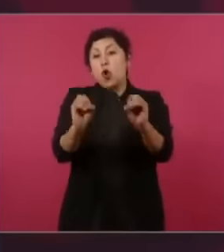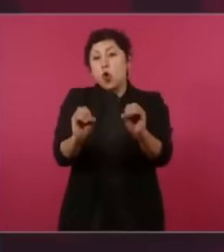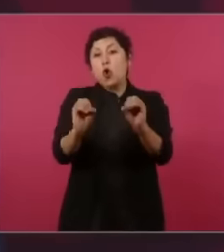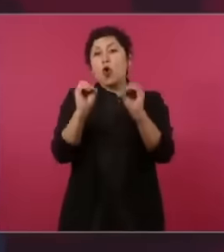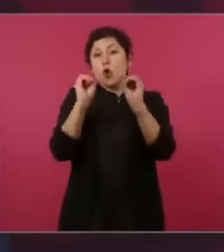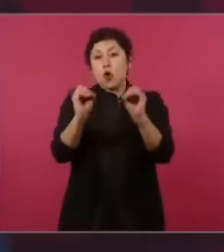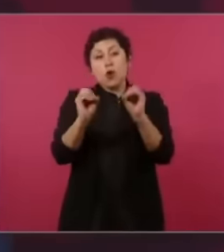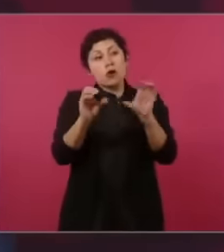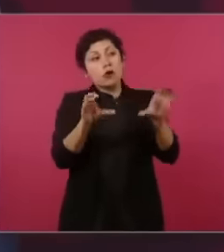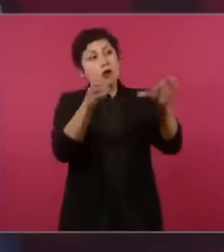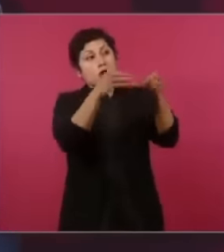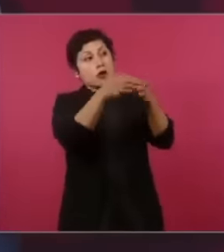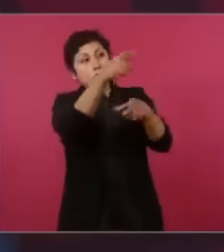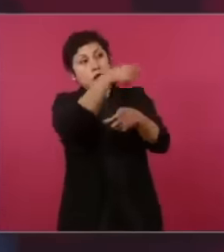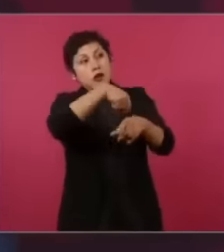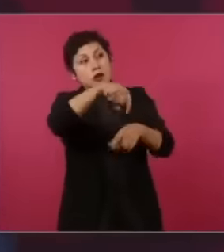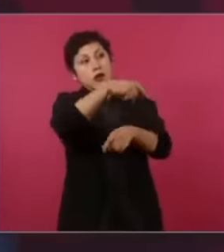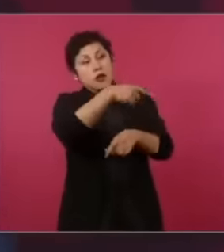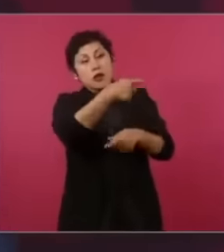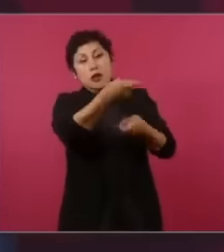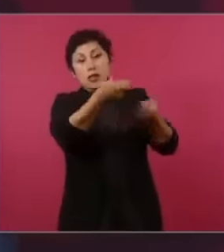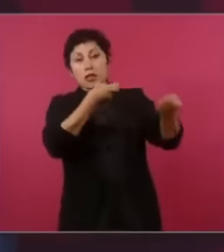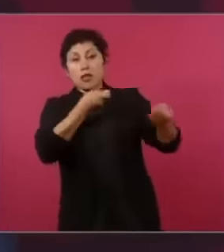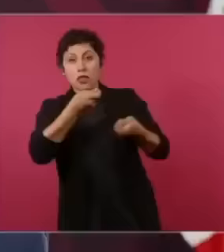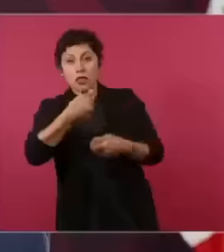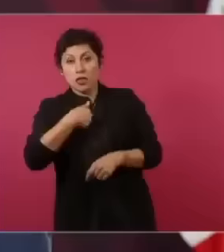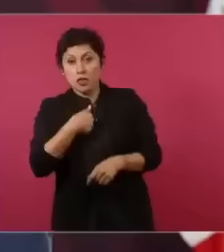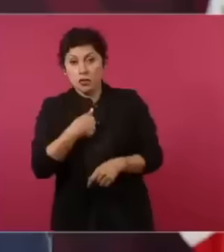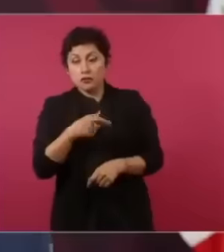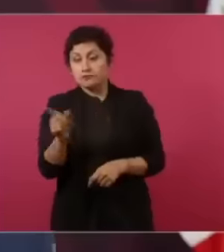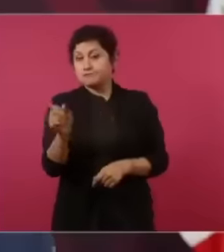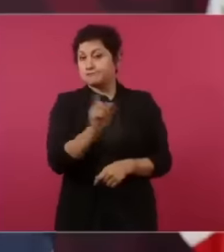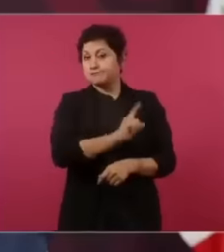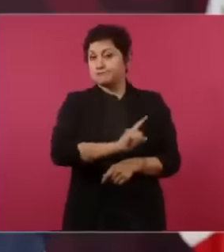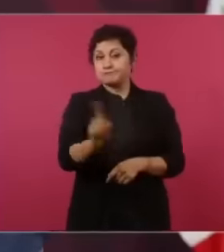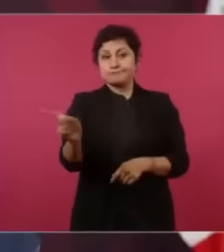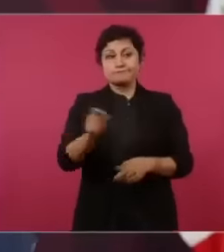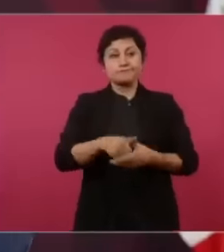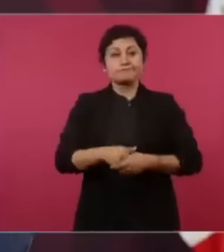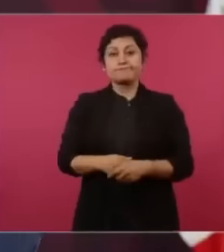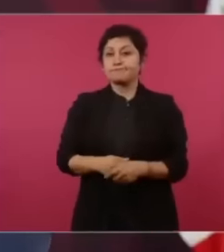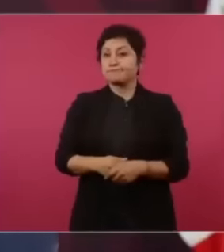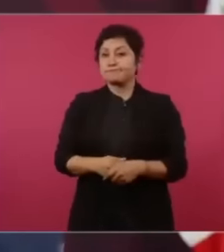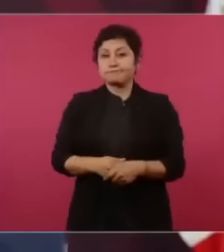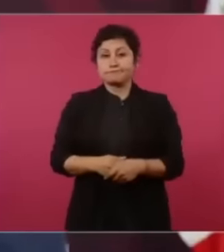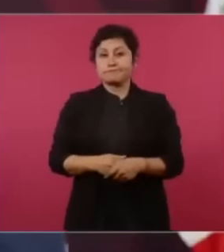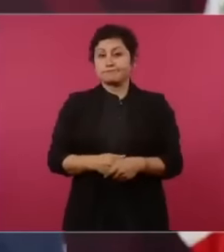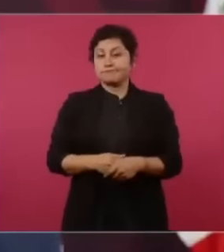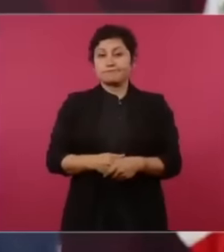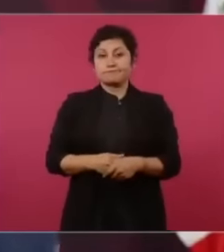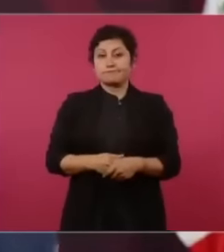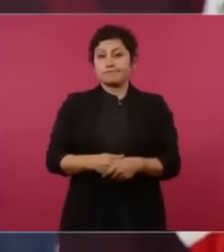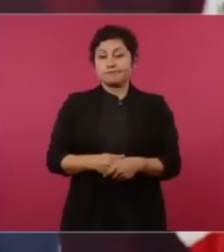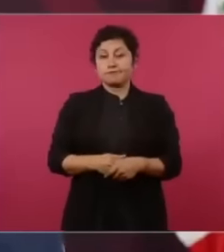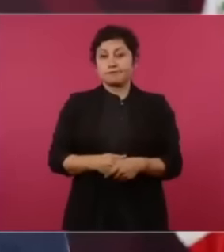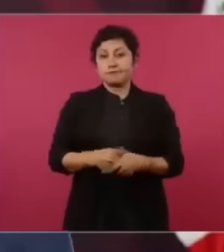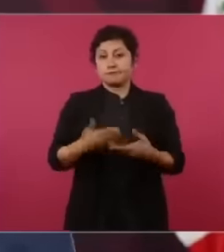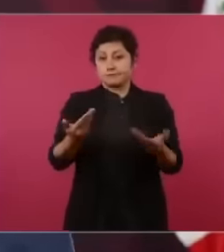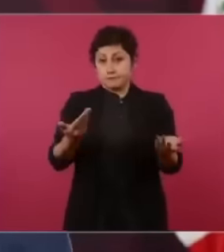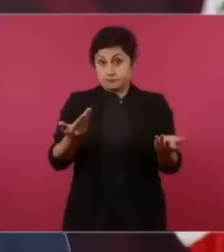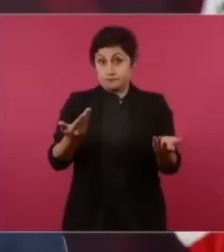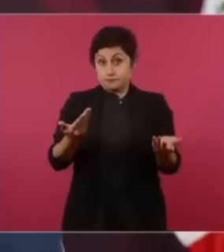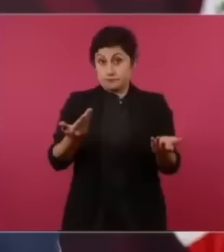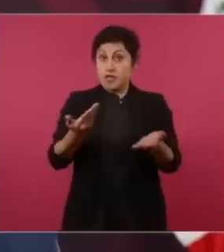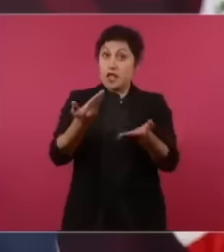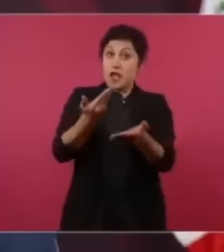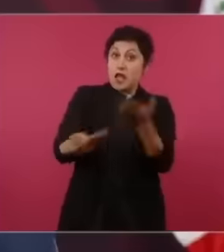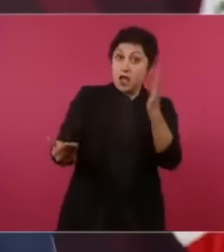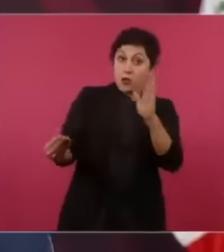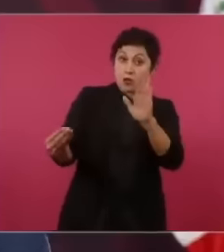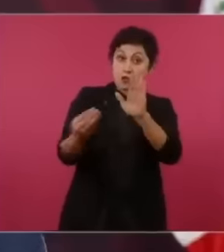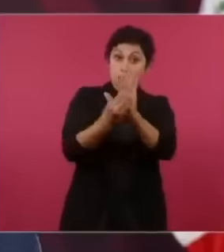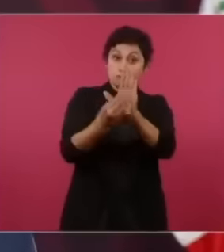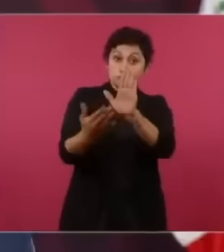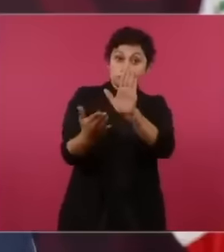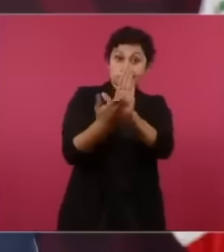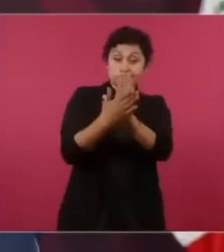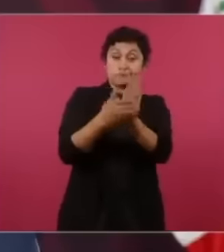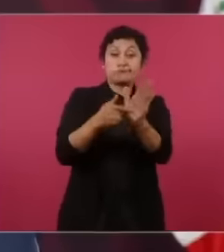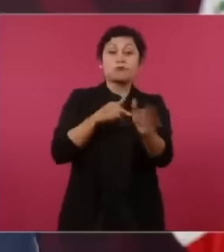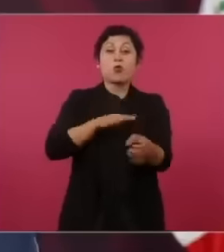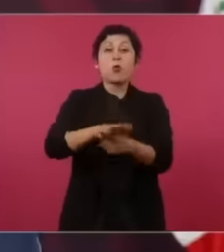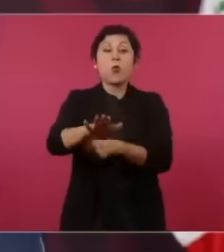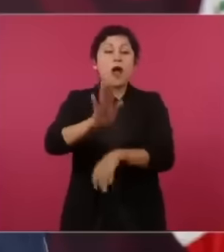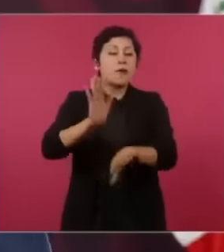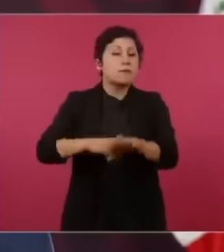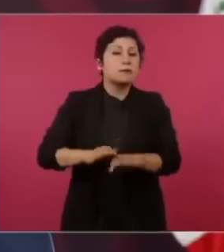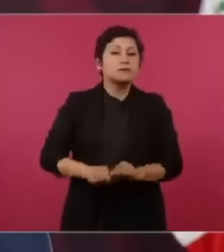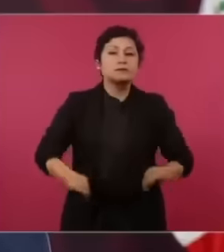minority that is not on the agenda the well-being of the people that is not on the agenda better